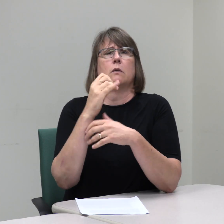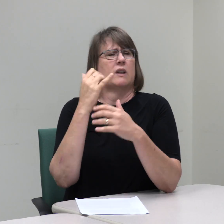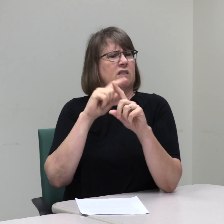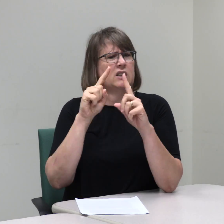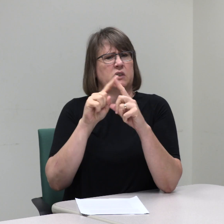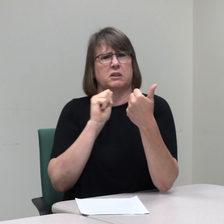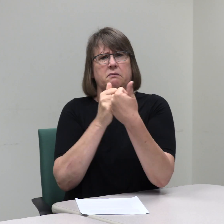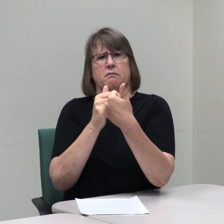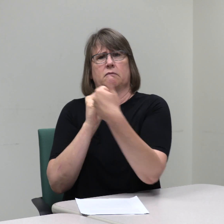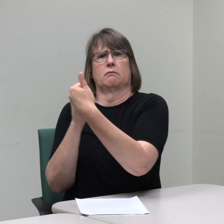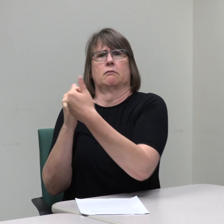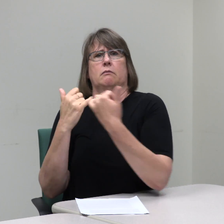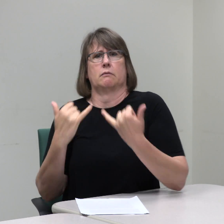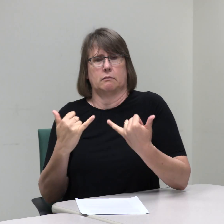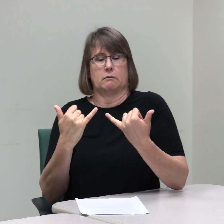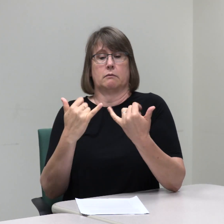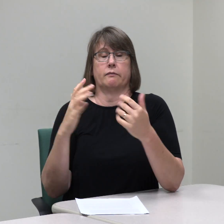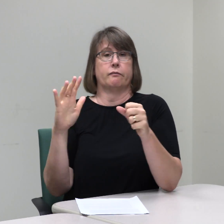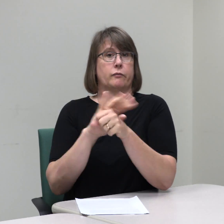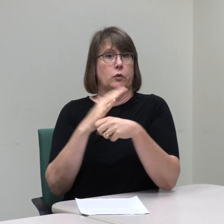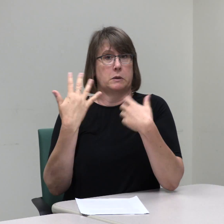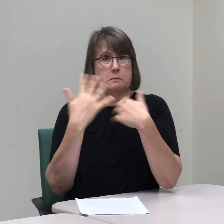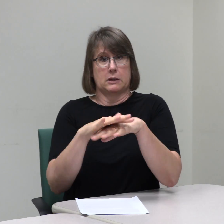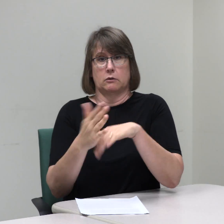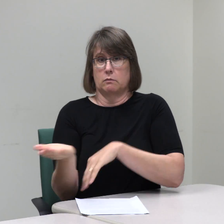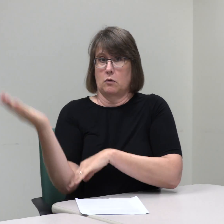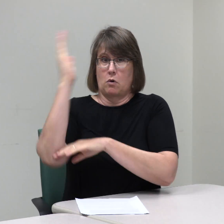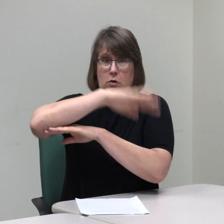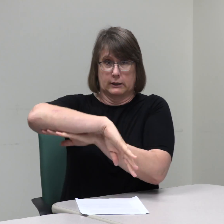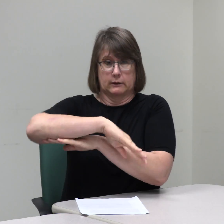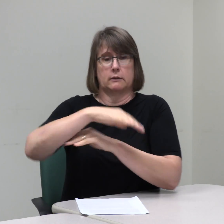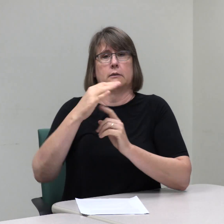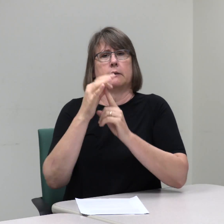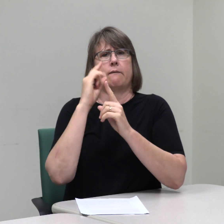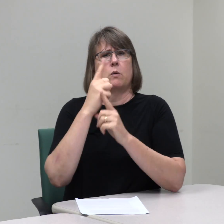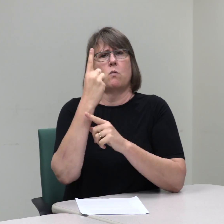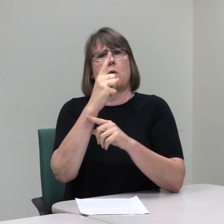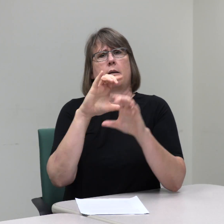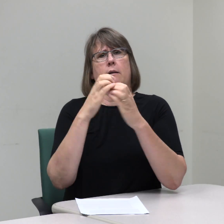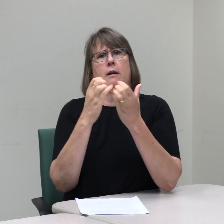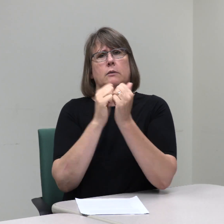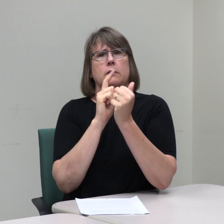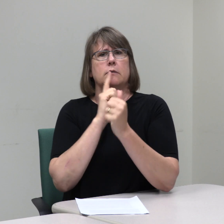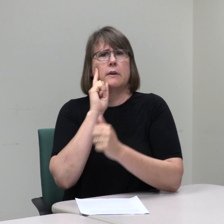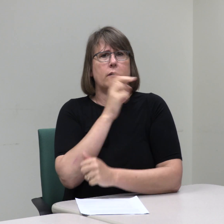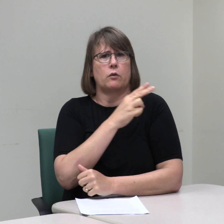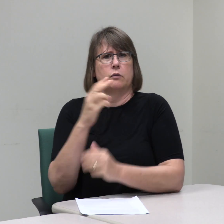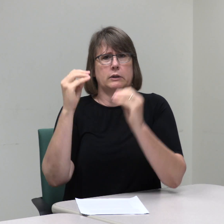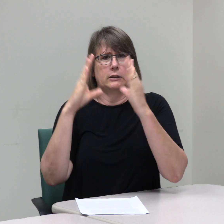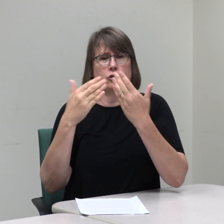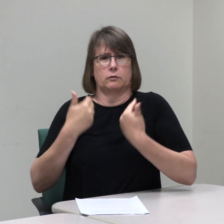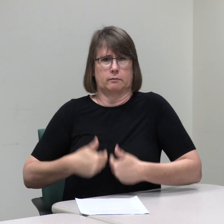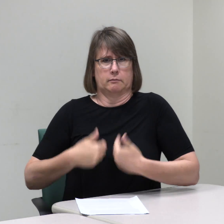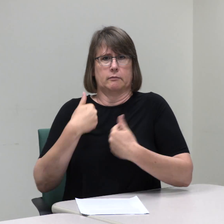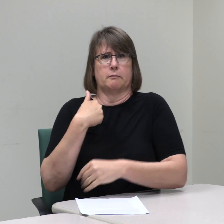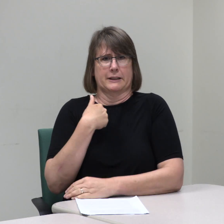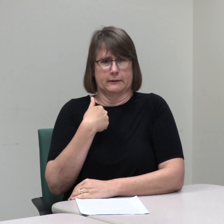So, he has different challenges now. He is mainstreamed for his complete school day, except for one class where he is with me,